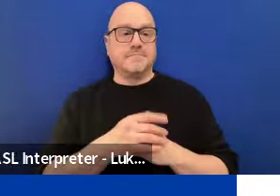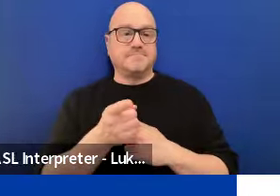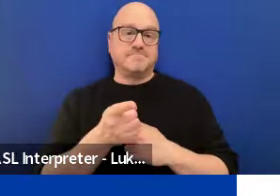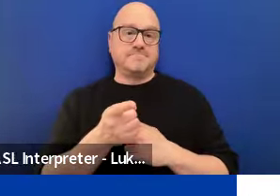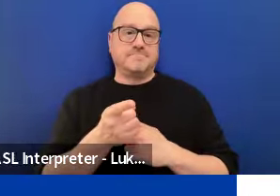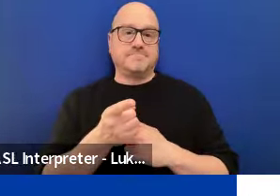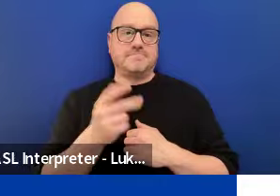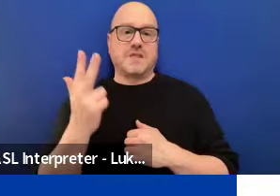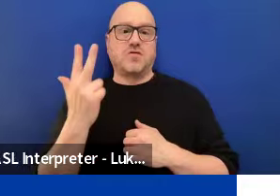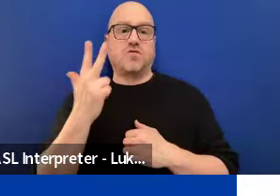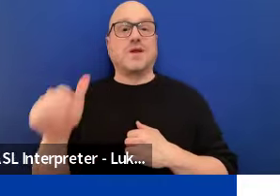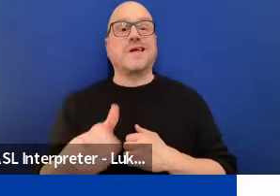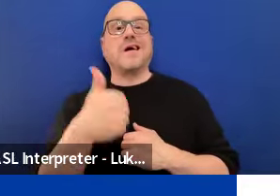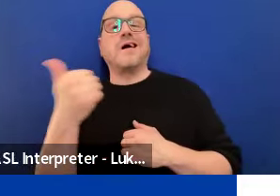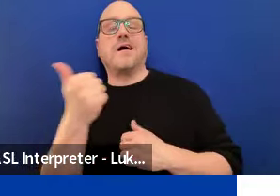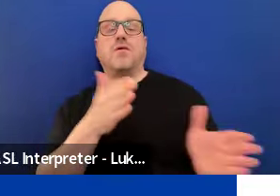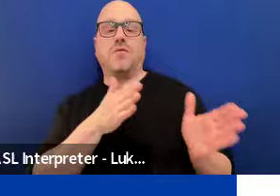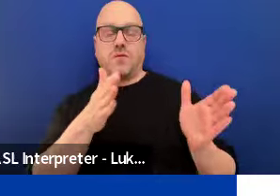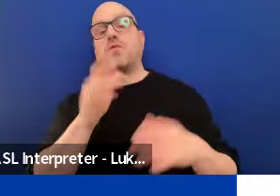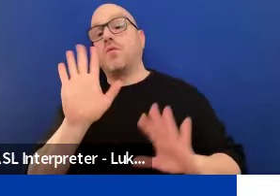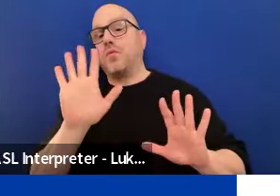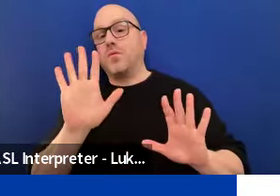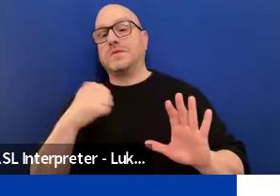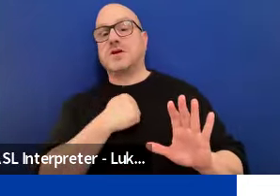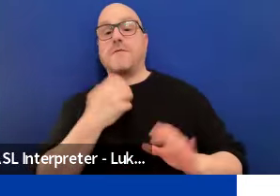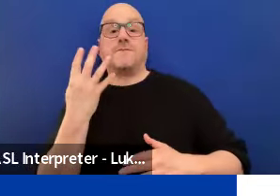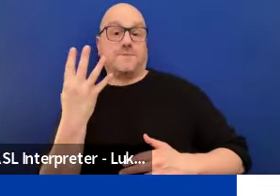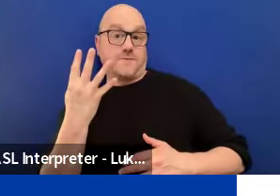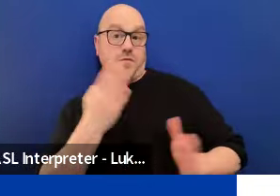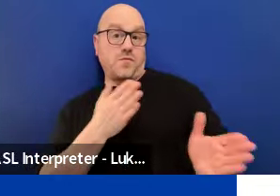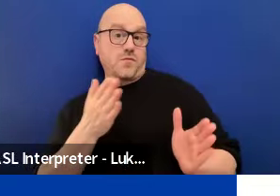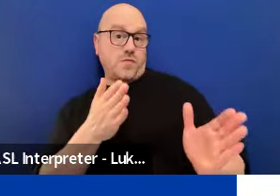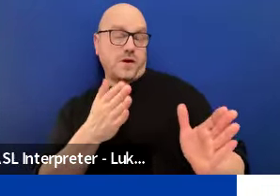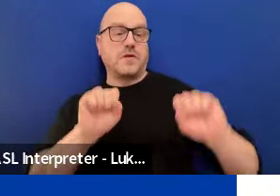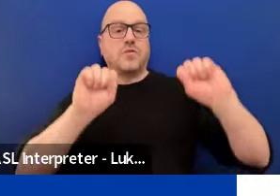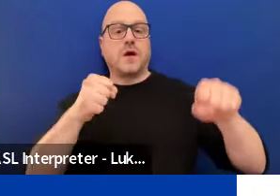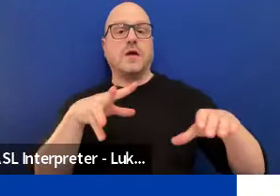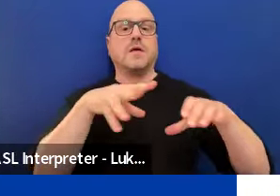BUT IN THE MEANTIME, I JUST WANT TO LET YOU KNOW ABOUT THREE OTHER